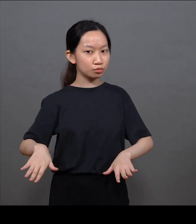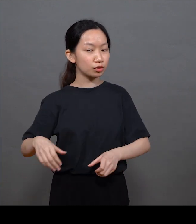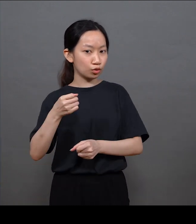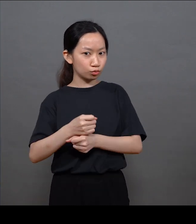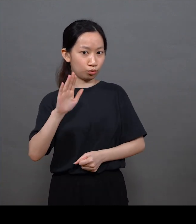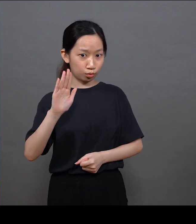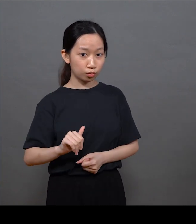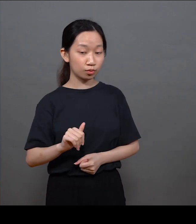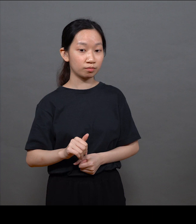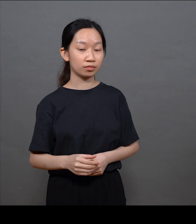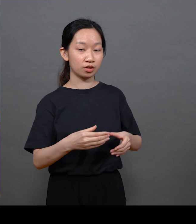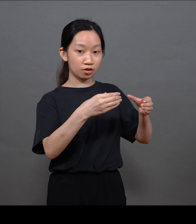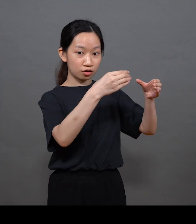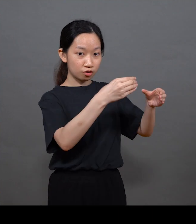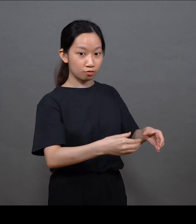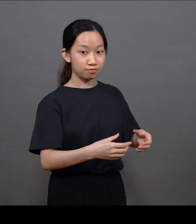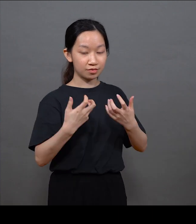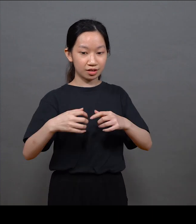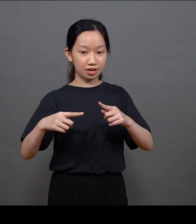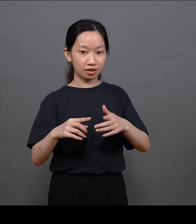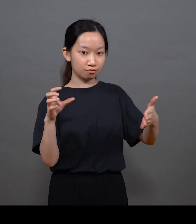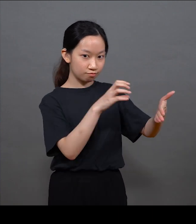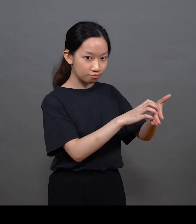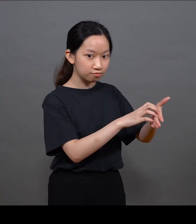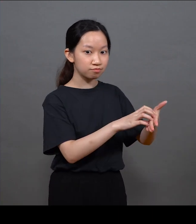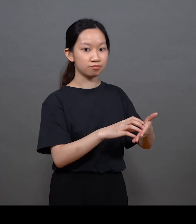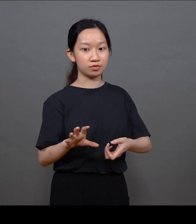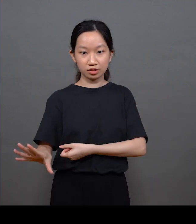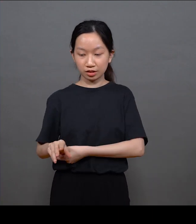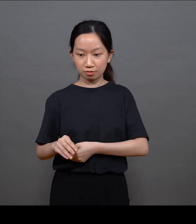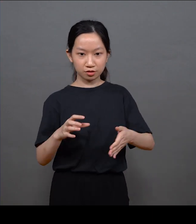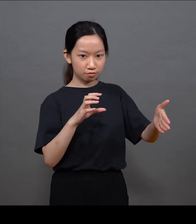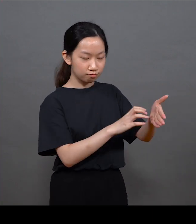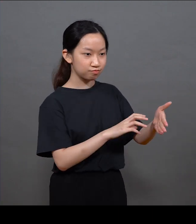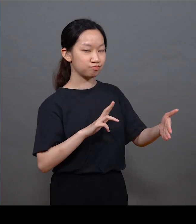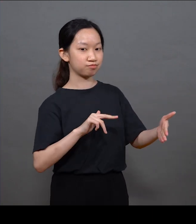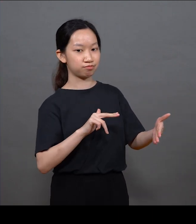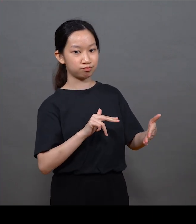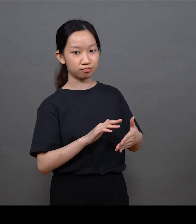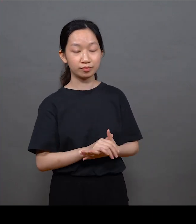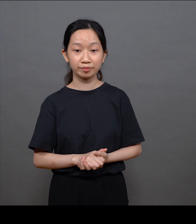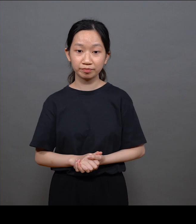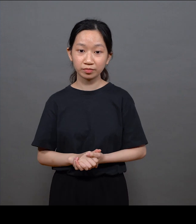of children's activities The packaging is very inviting I mean, you have the sort of robot logo In this case, you have a picture of a vacuum cleaner